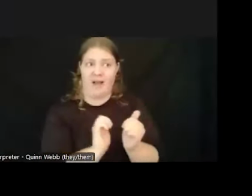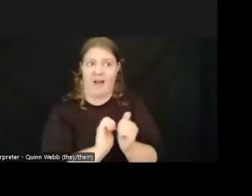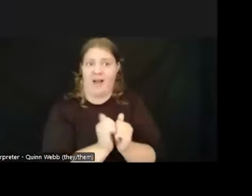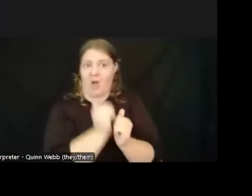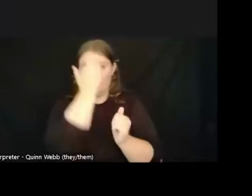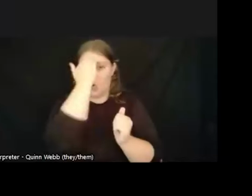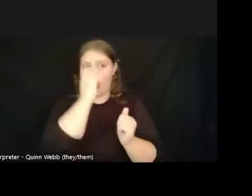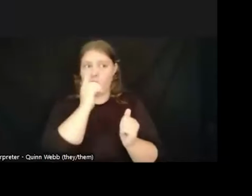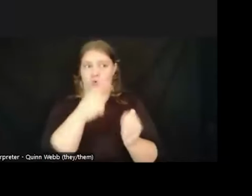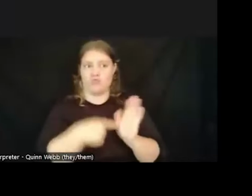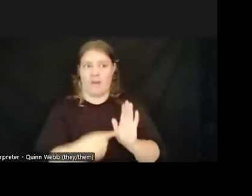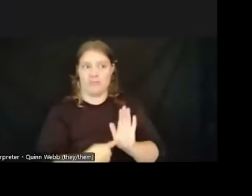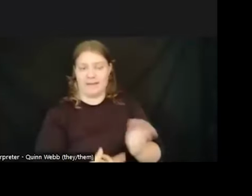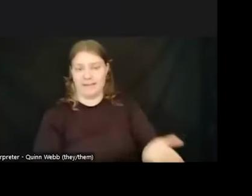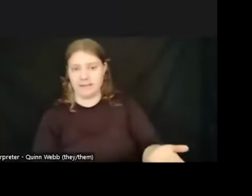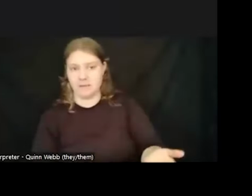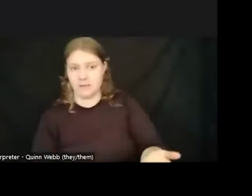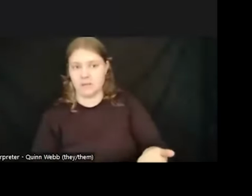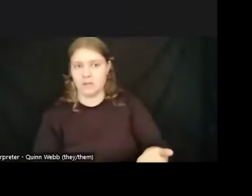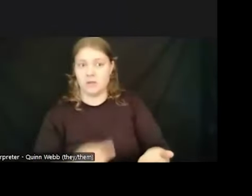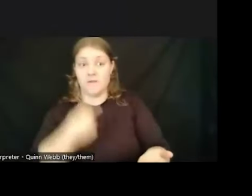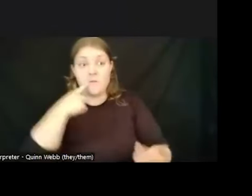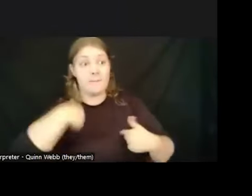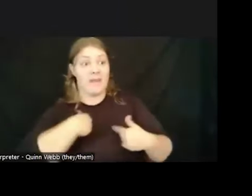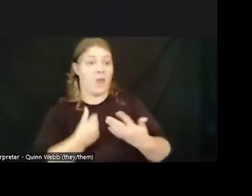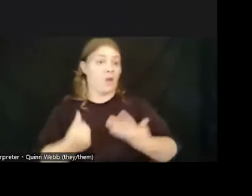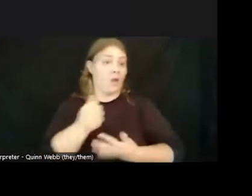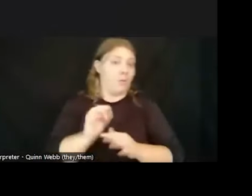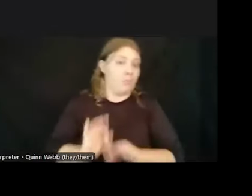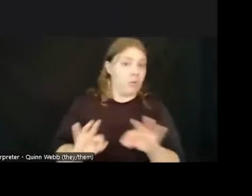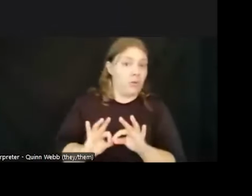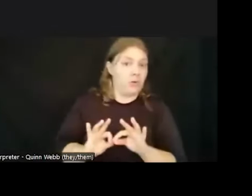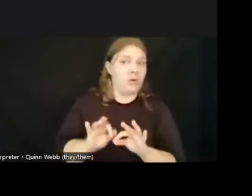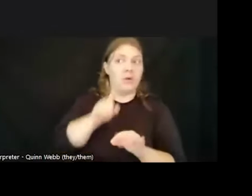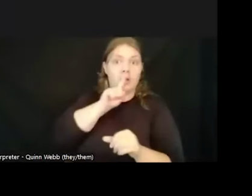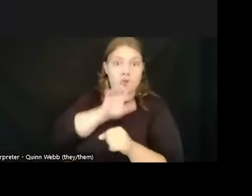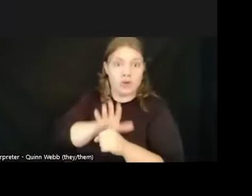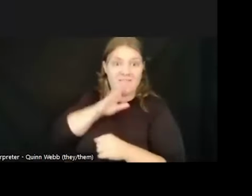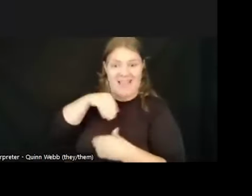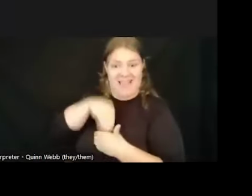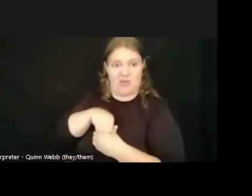for me more importantly how do you ensure that from an internal standpoint that the